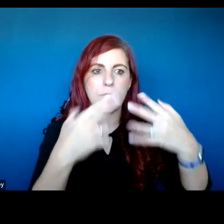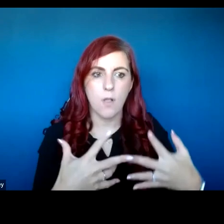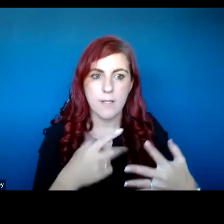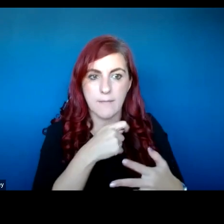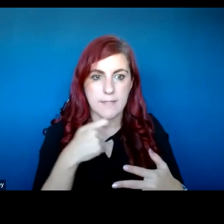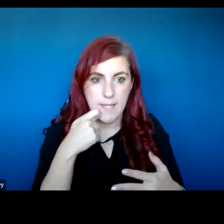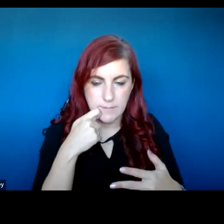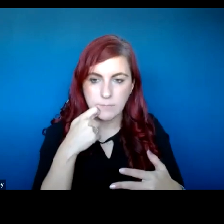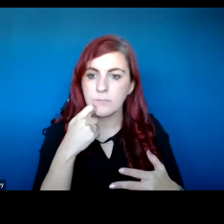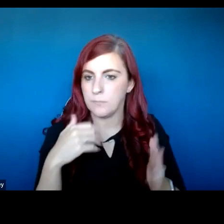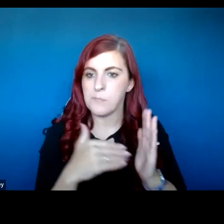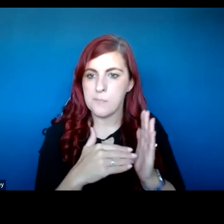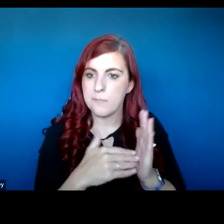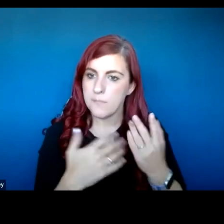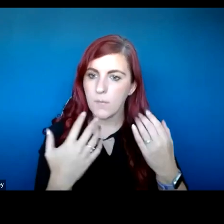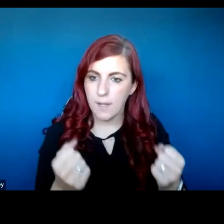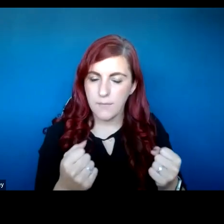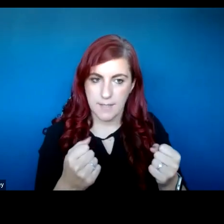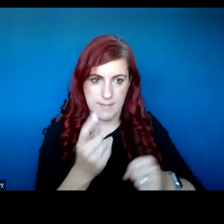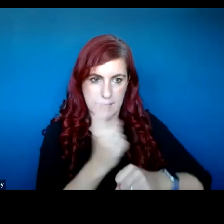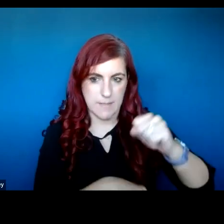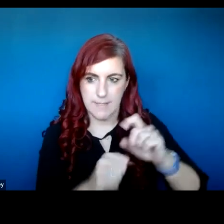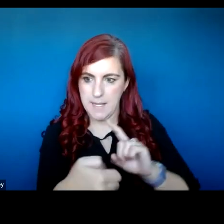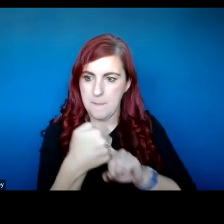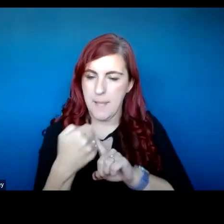that having a disability impacts social networks.